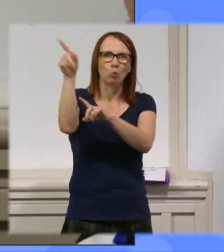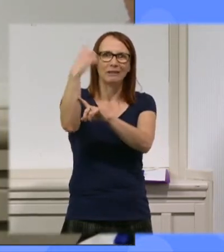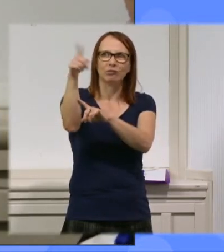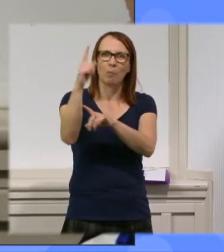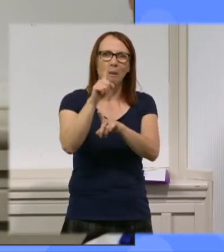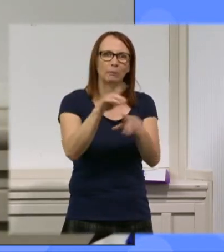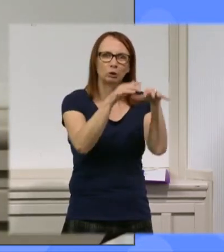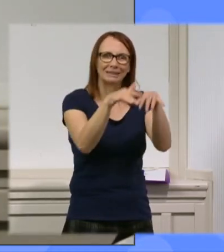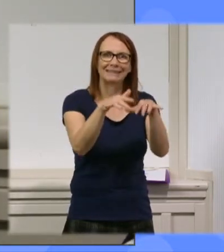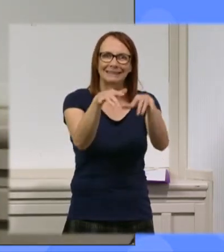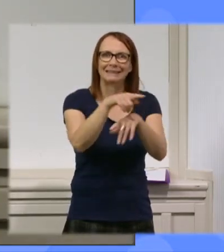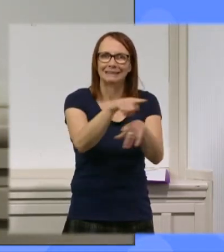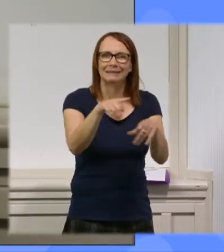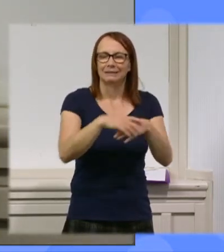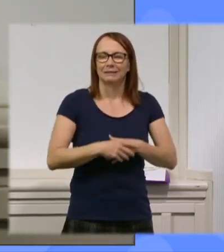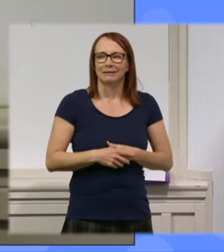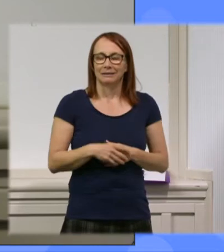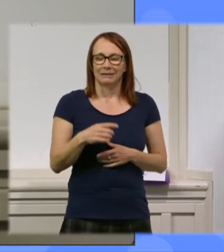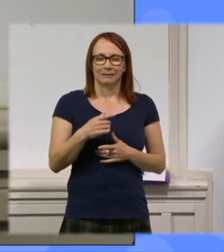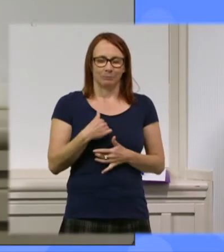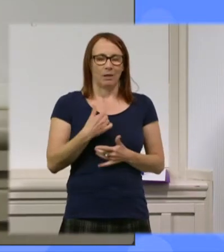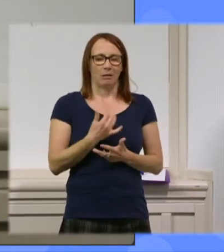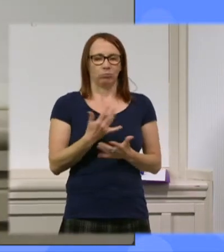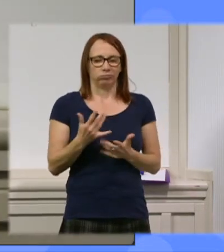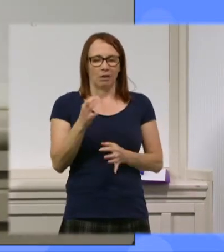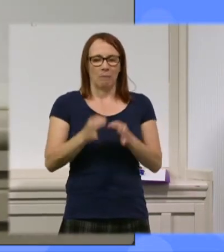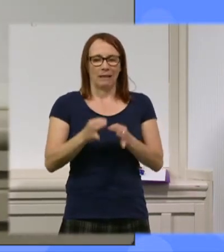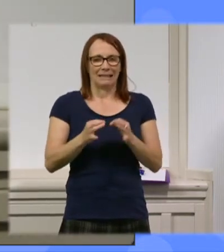sharp end of several of the sort of political issues of the day one is